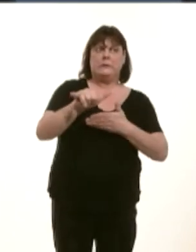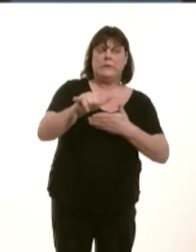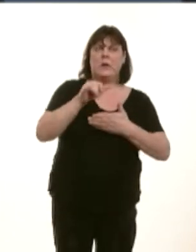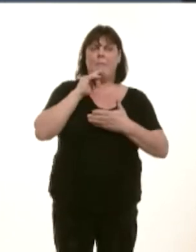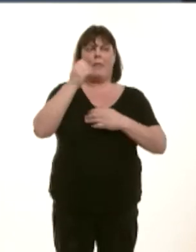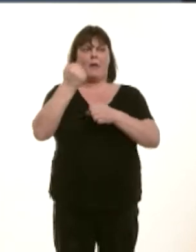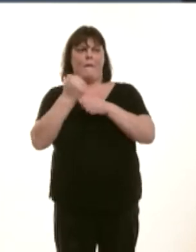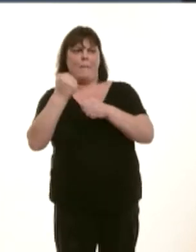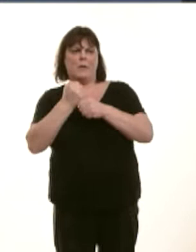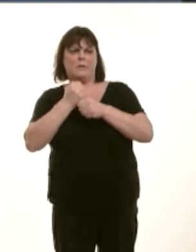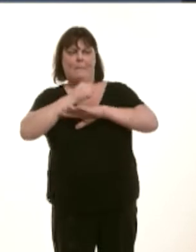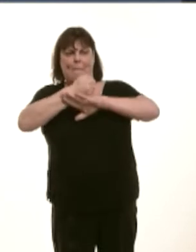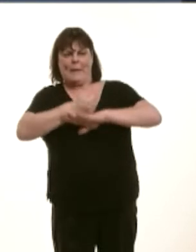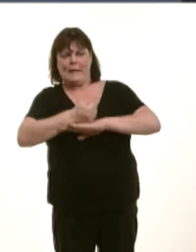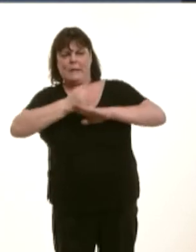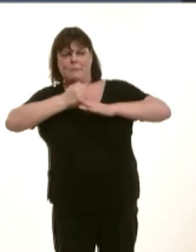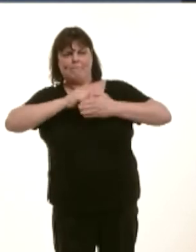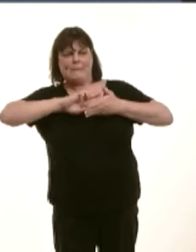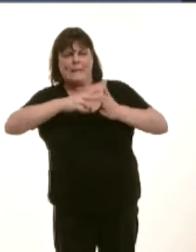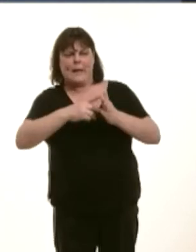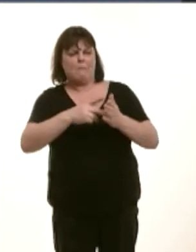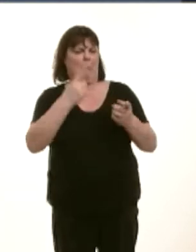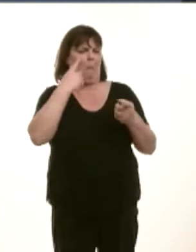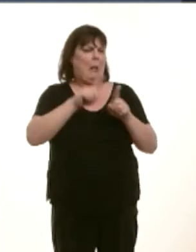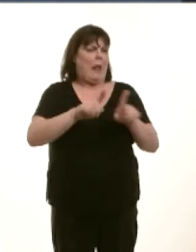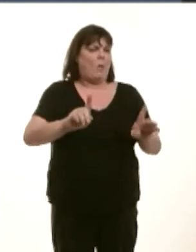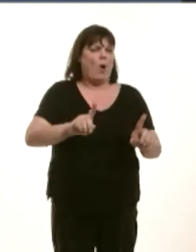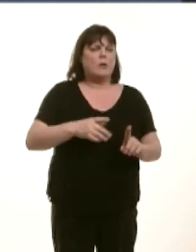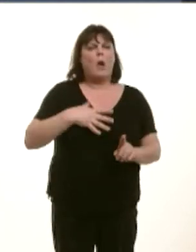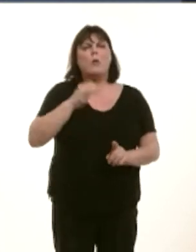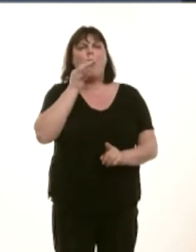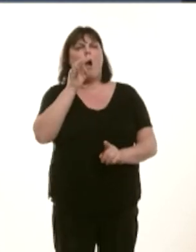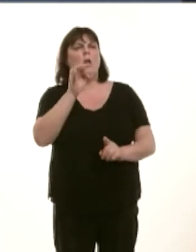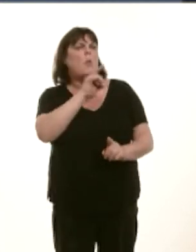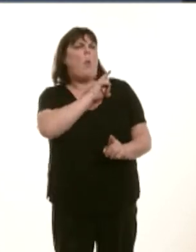will look like. Could you explain to me how a group of upland farmers identified sections